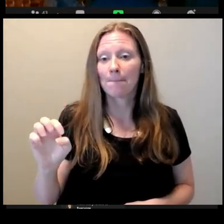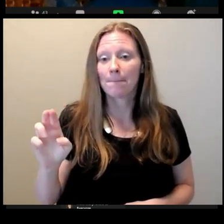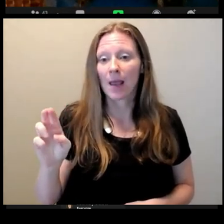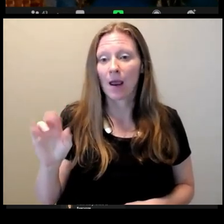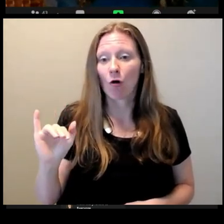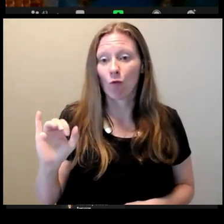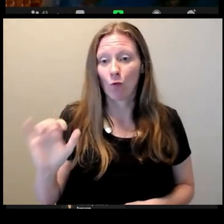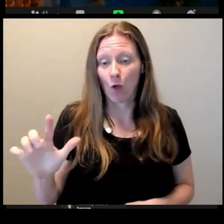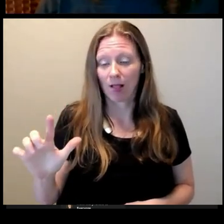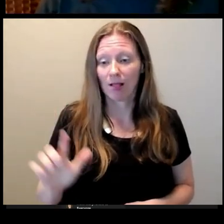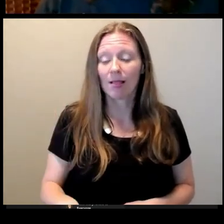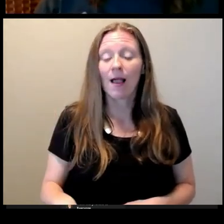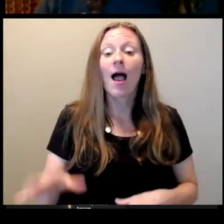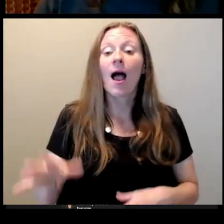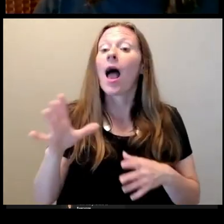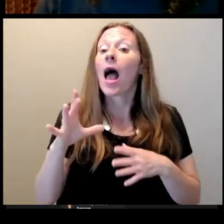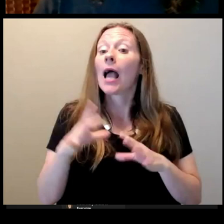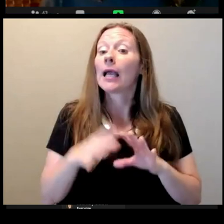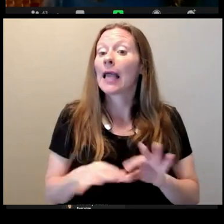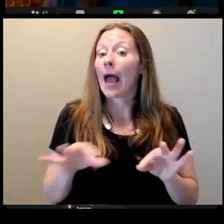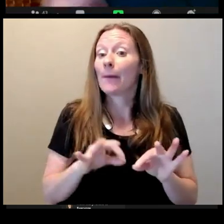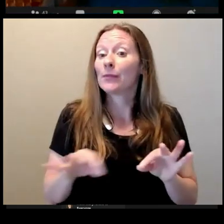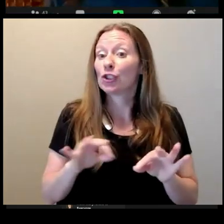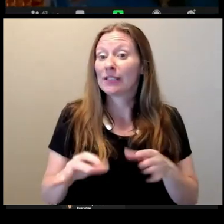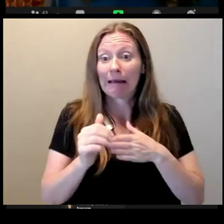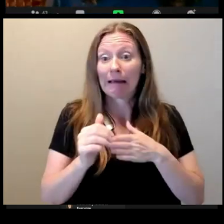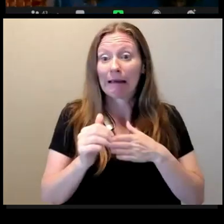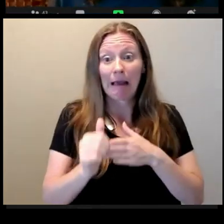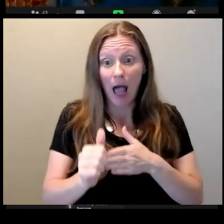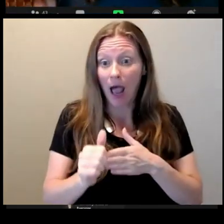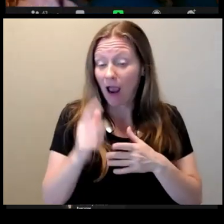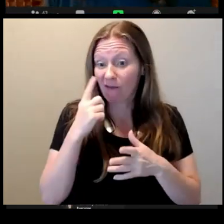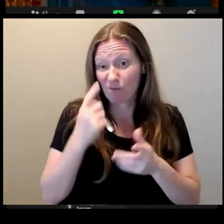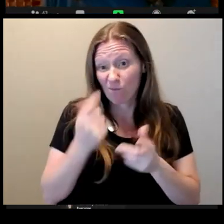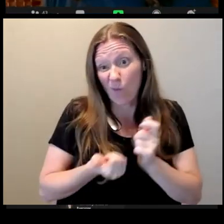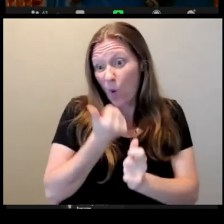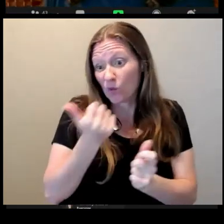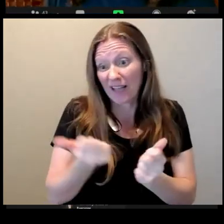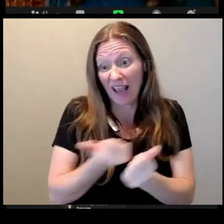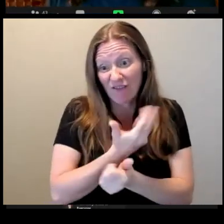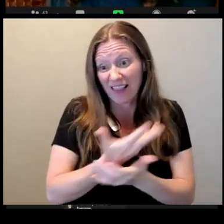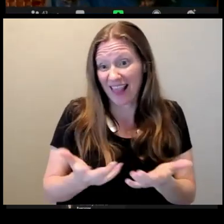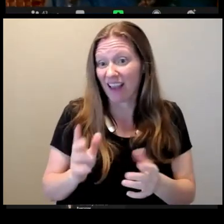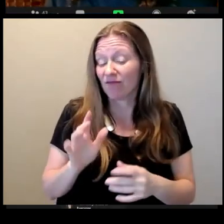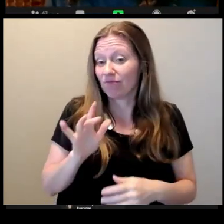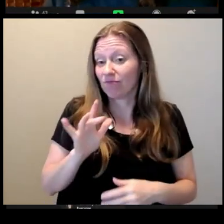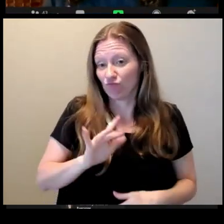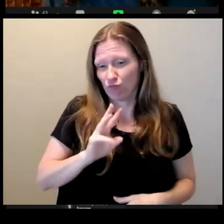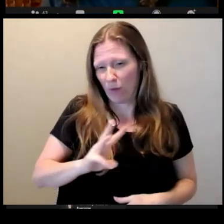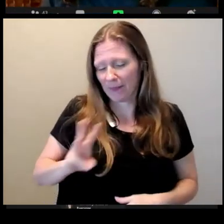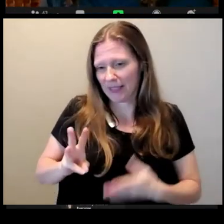And finally, the Caption Guide has everything -- or most everything -- that's at Meryl.net/captions.